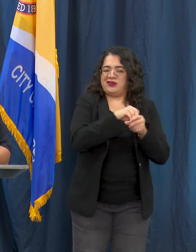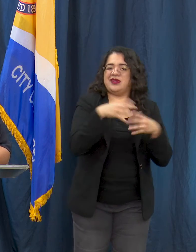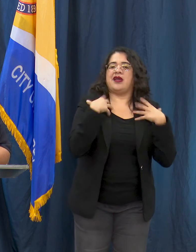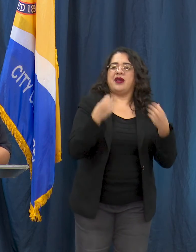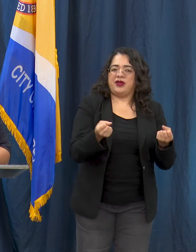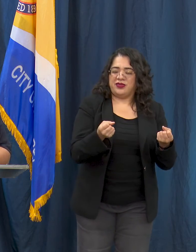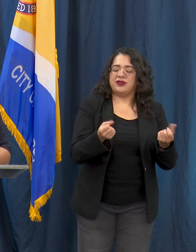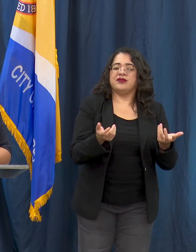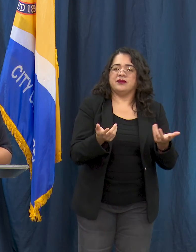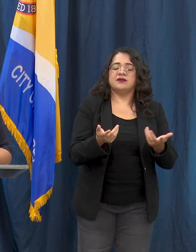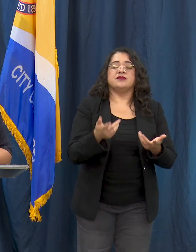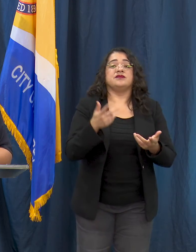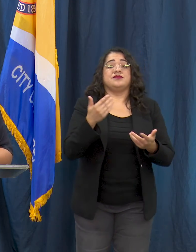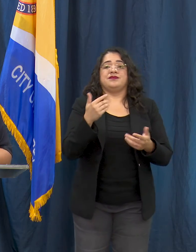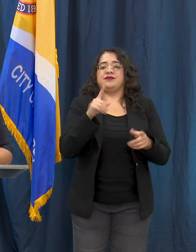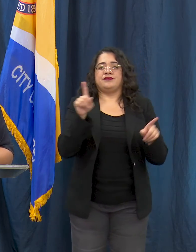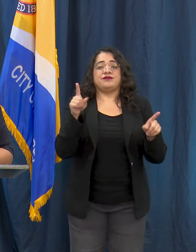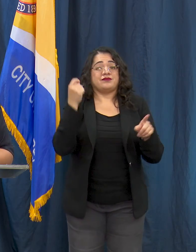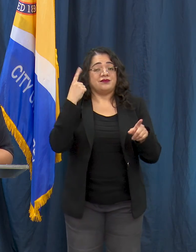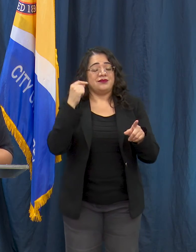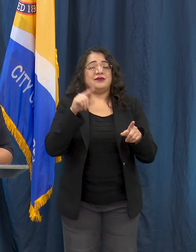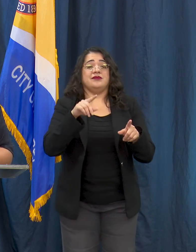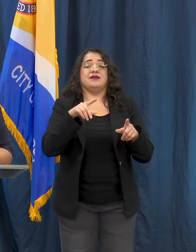is